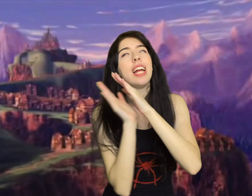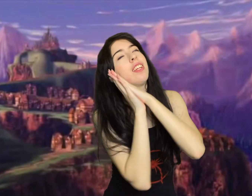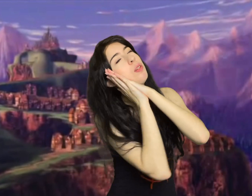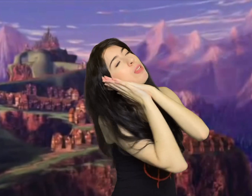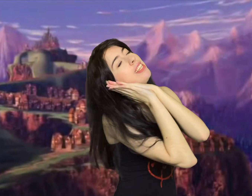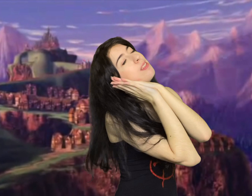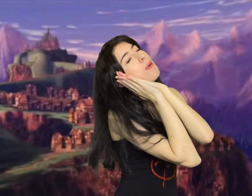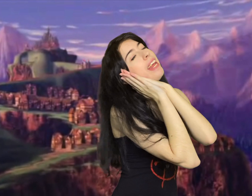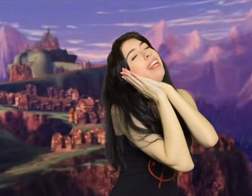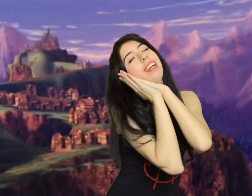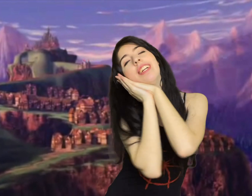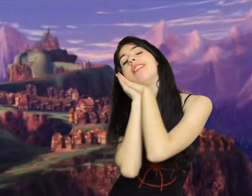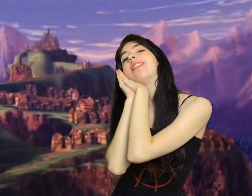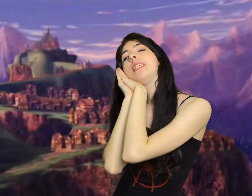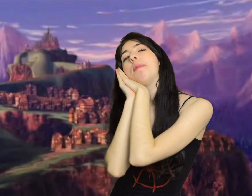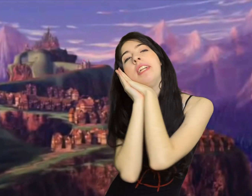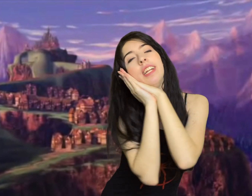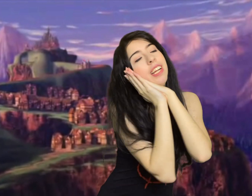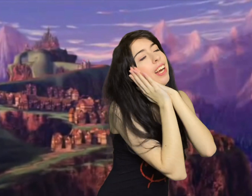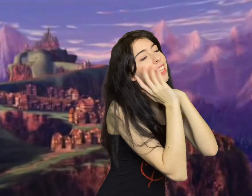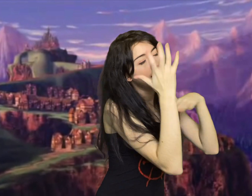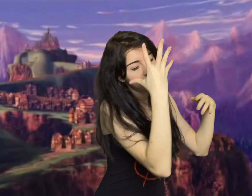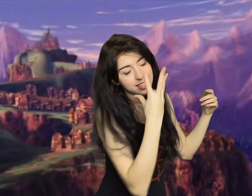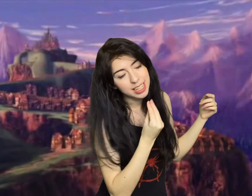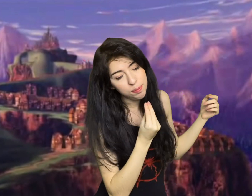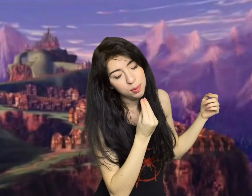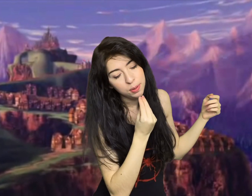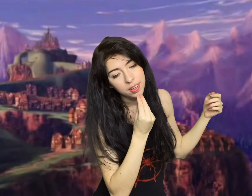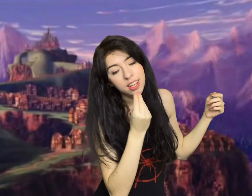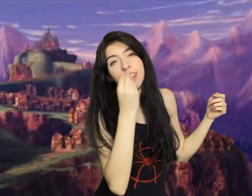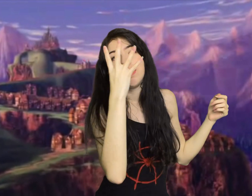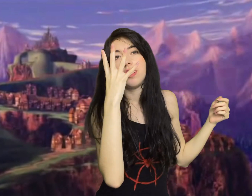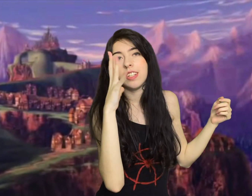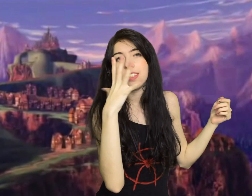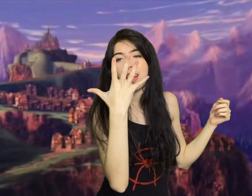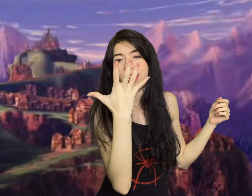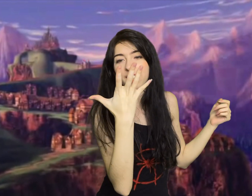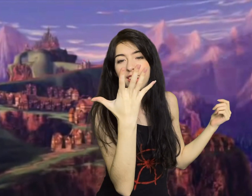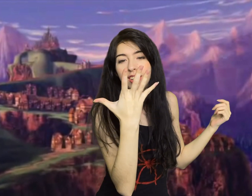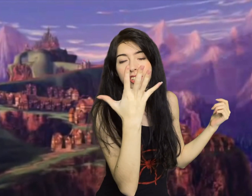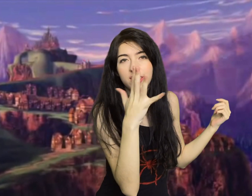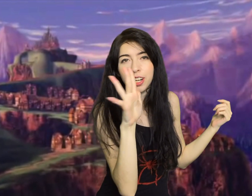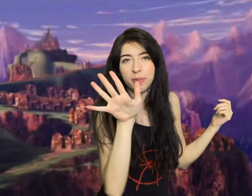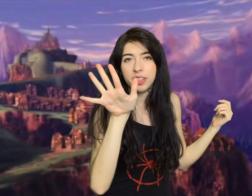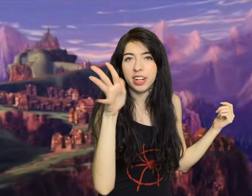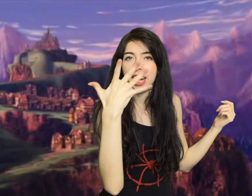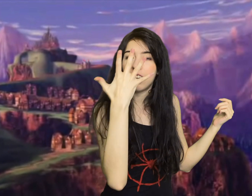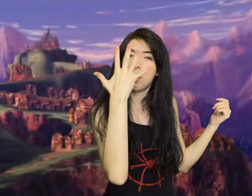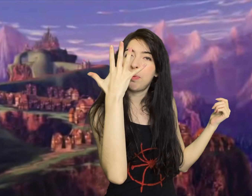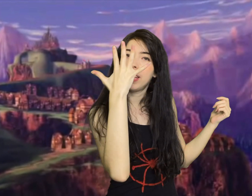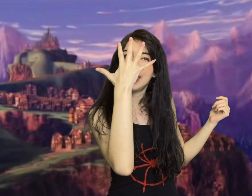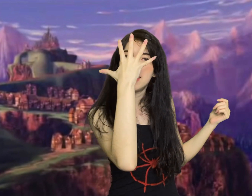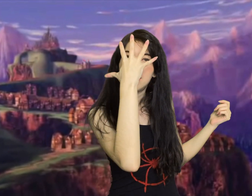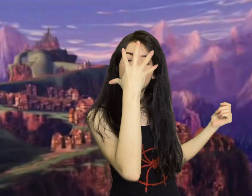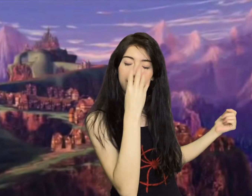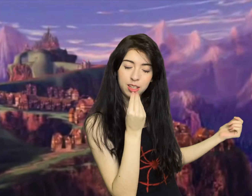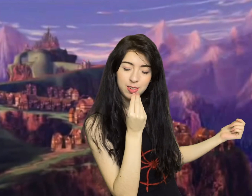and then you place the bed cuz you're sleeping and then SLEEP which is uh you start with your hand open like this and then it closes